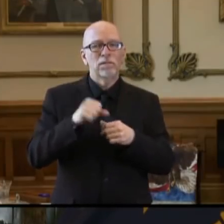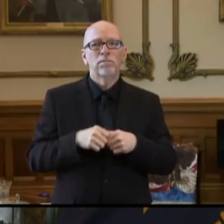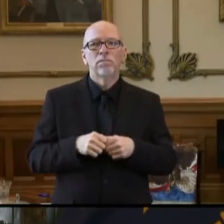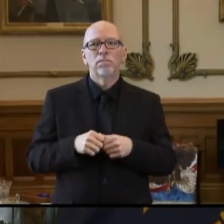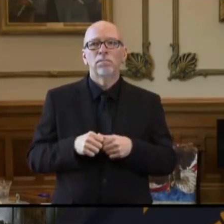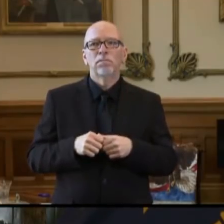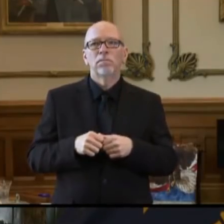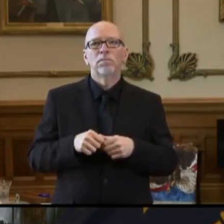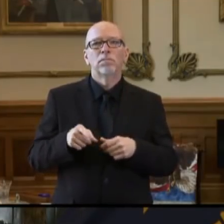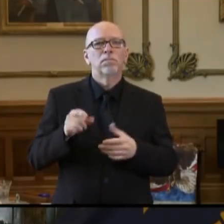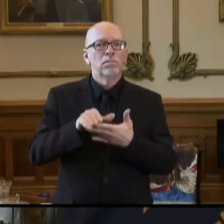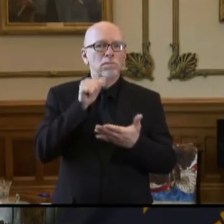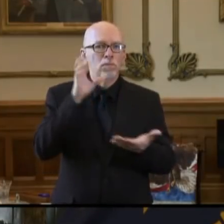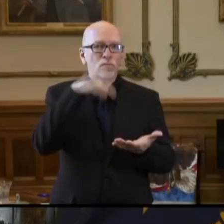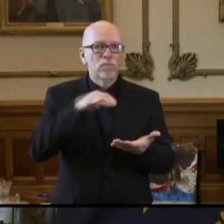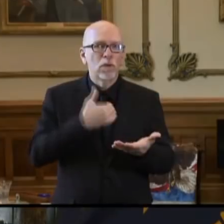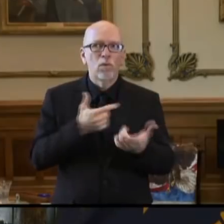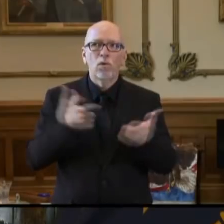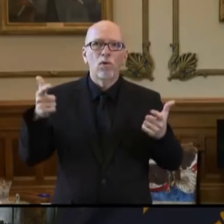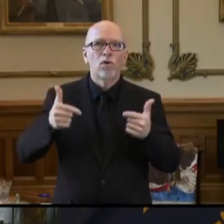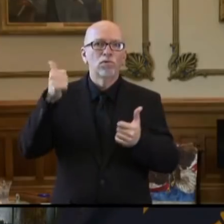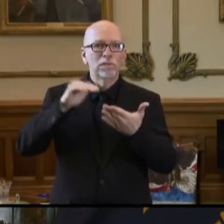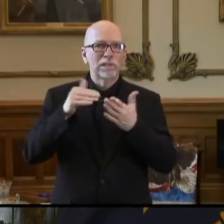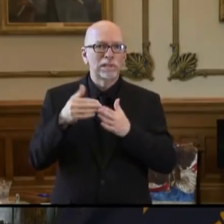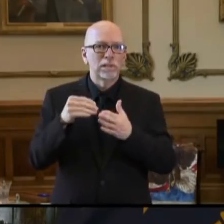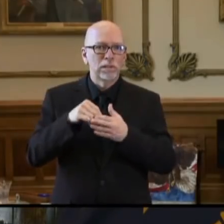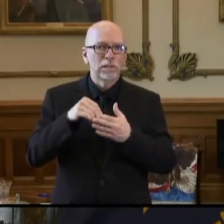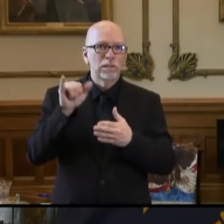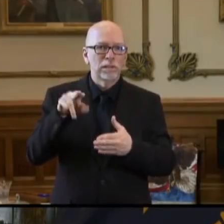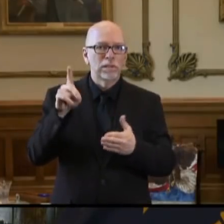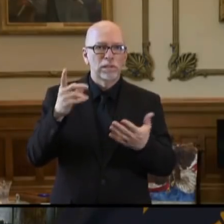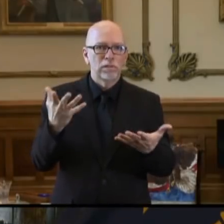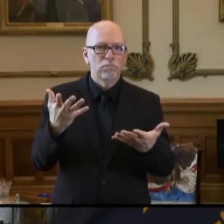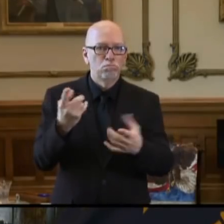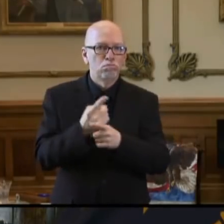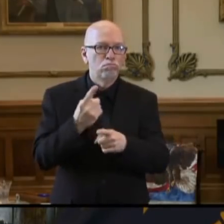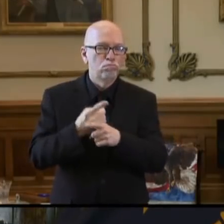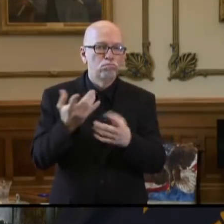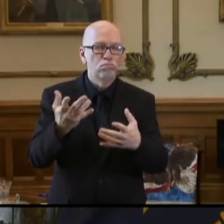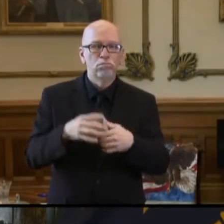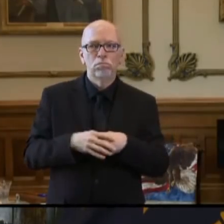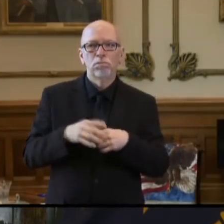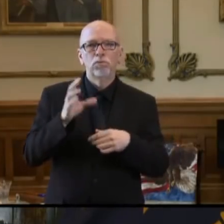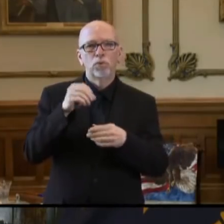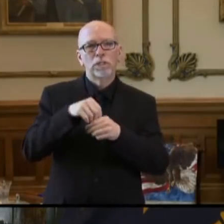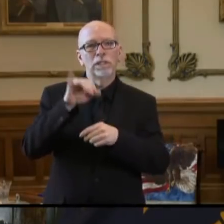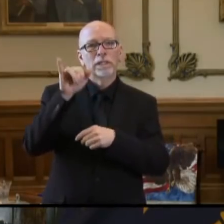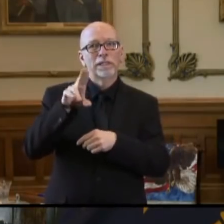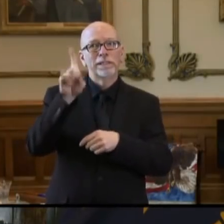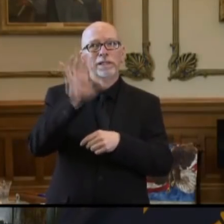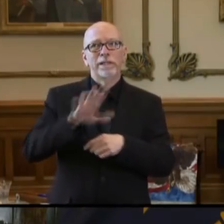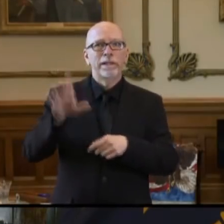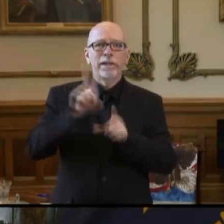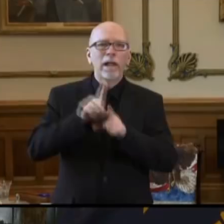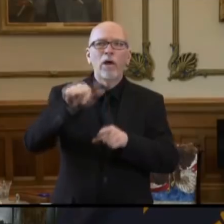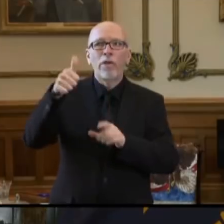LOOK AT THE NUMBER OF CASES WE HAVE CERTAINLY MARION COUNTY HAS A SIGNIFICANT NUMBER OF CASES. AGAIN, THAT'S NOT UNUSUAL. THAT IS OUR LARGEST